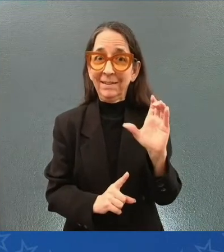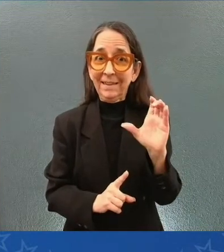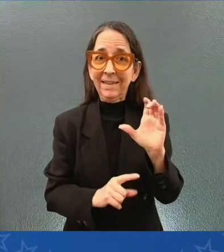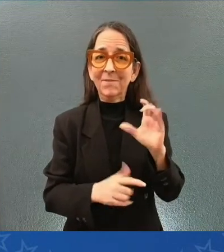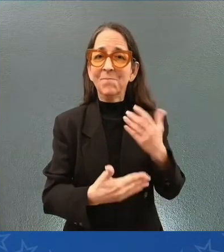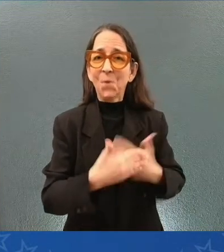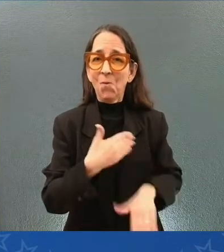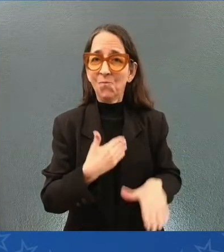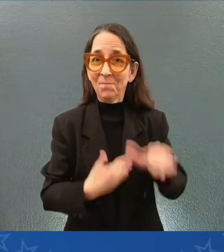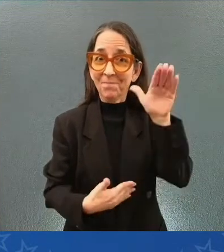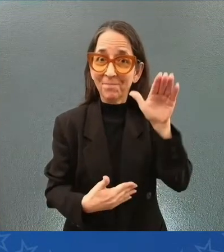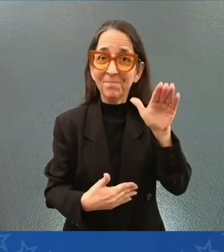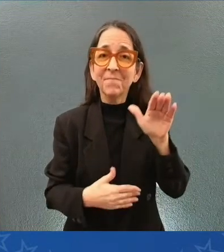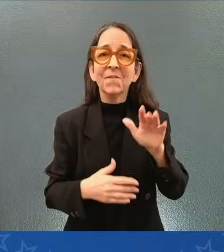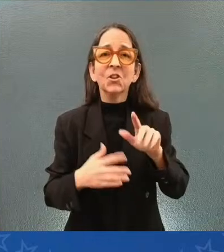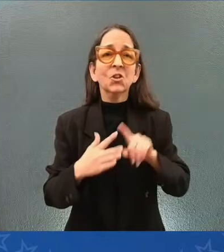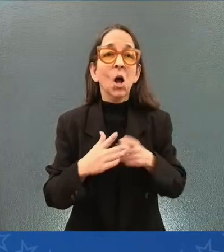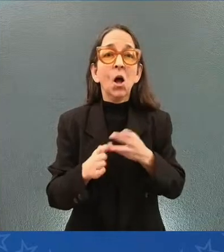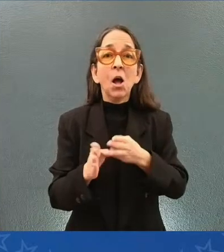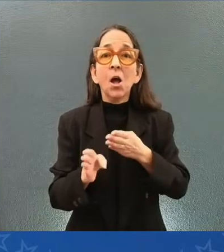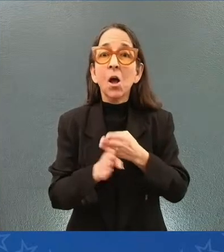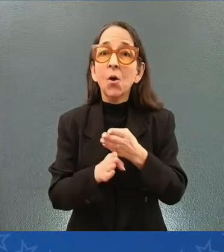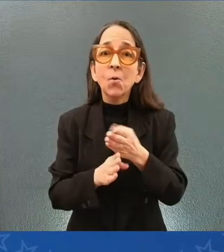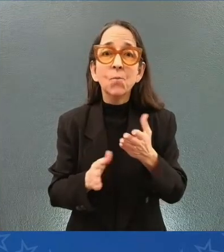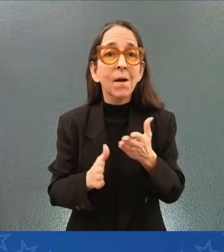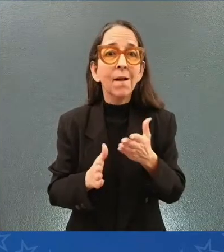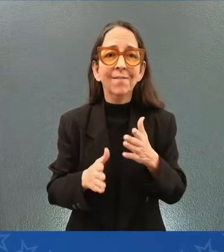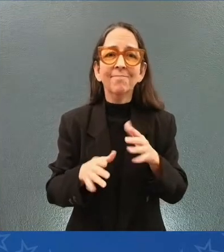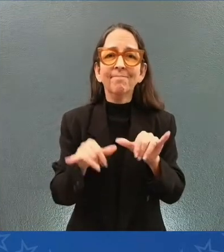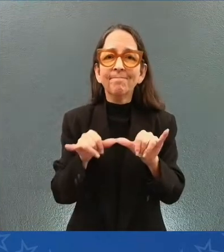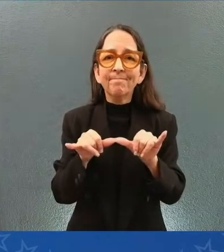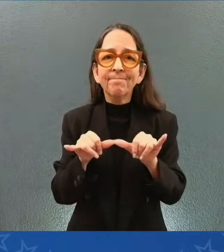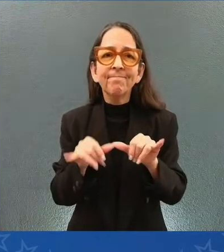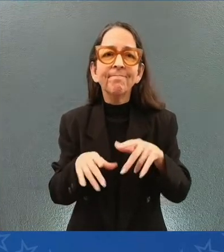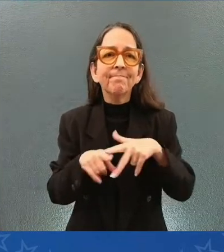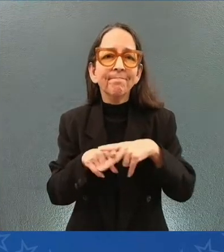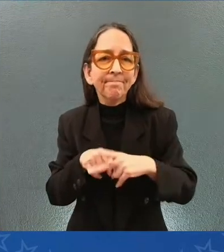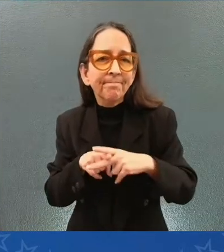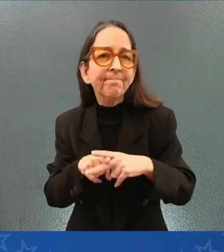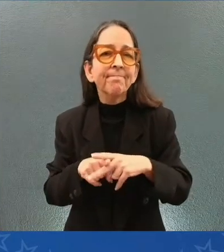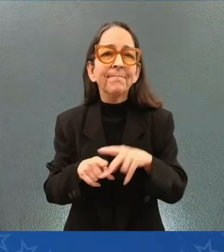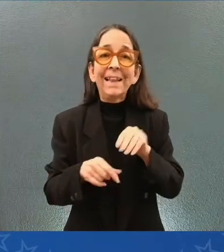as a cutting edge mechanical engineer in Seattle before becoming a beloved science educator for the nation.